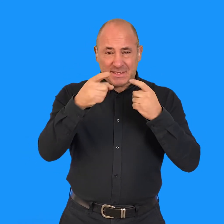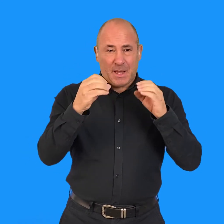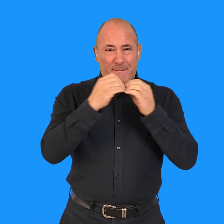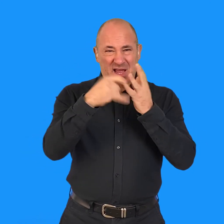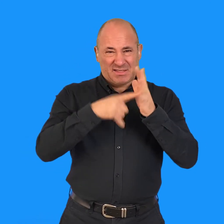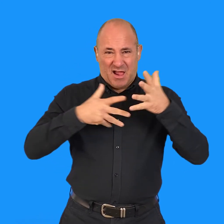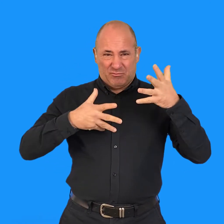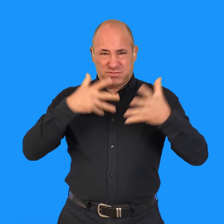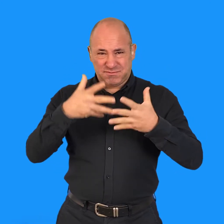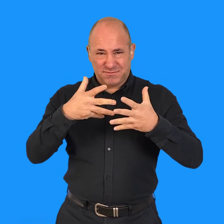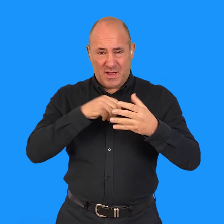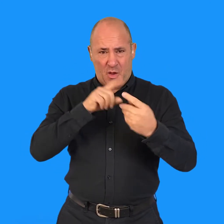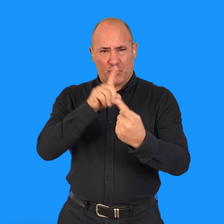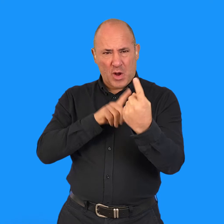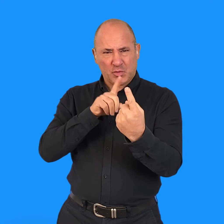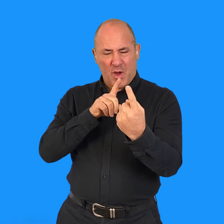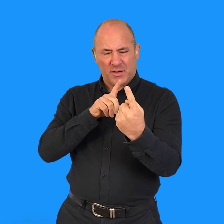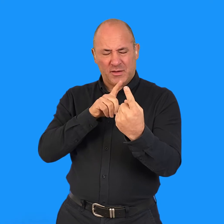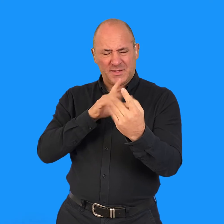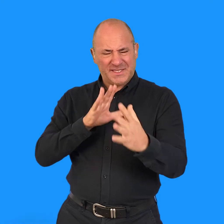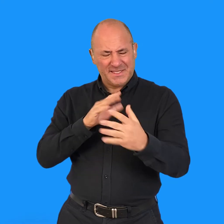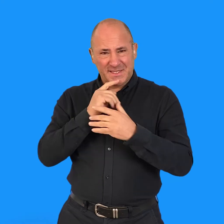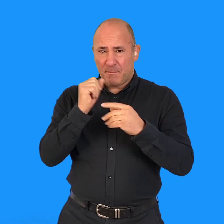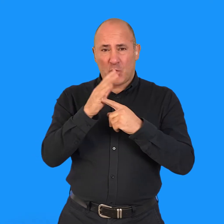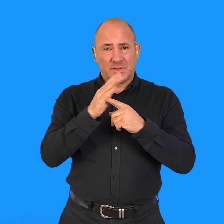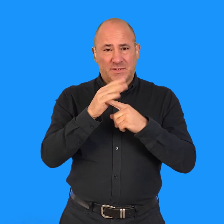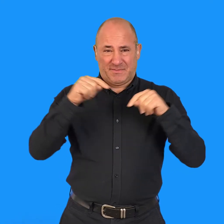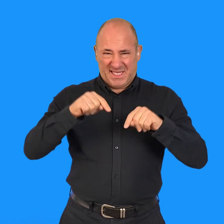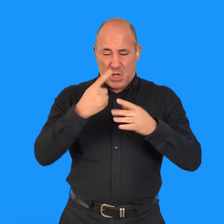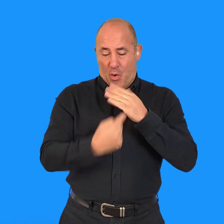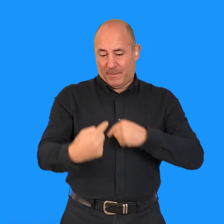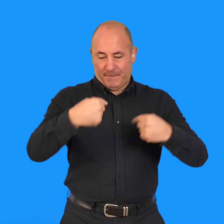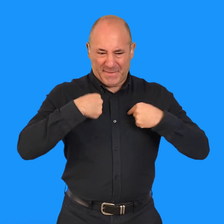And then also BSL, because it's one to one, it felt very important that the work